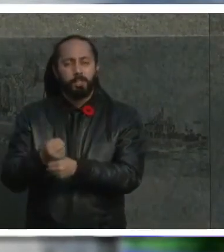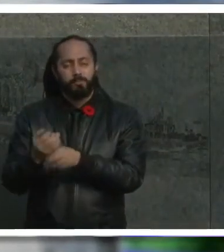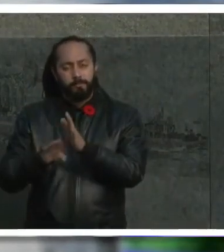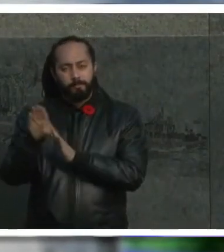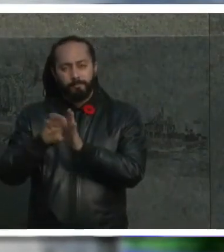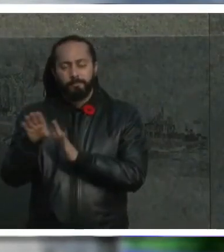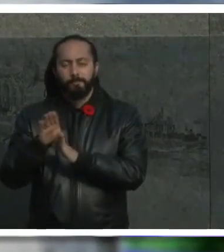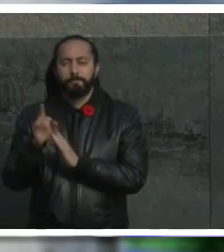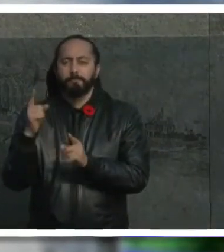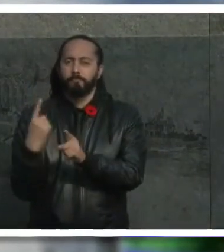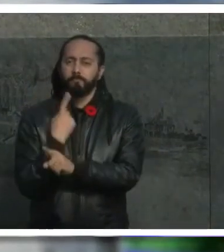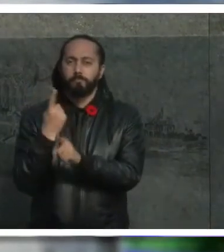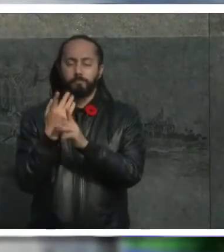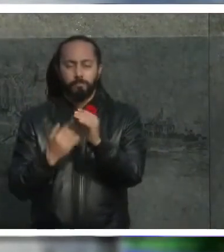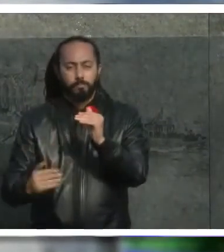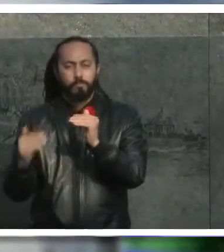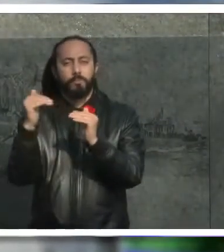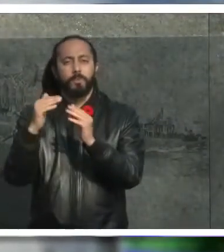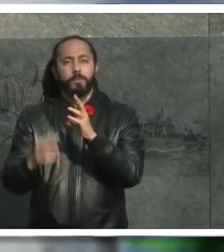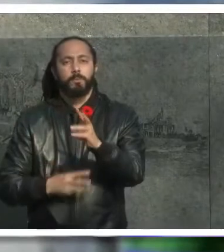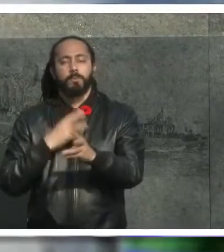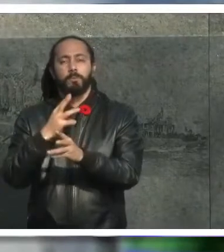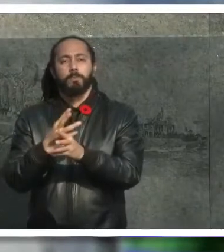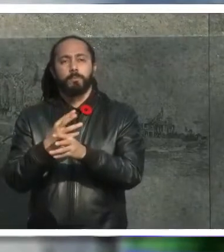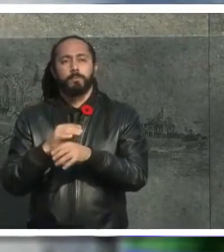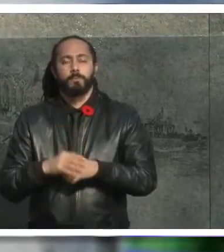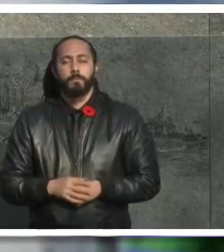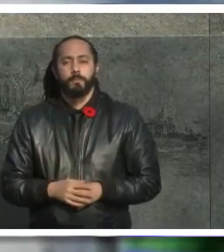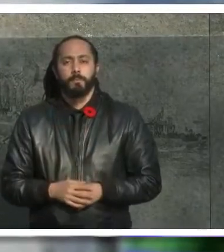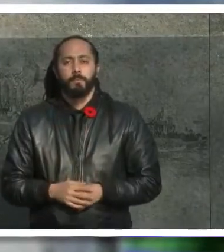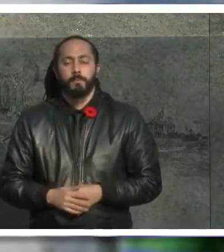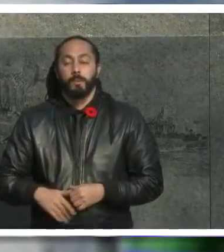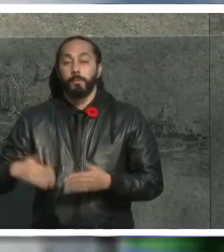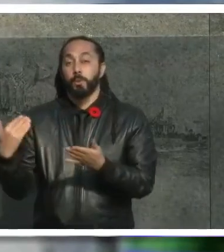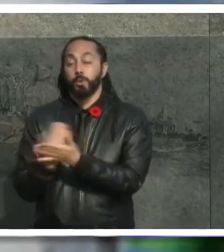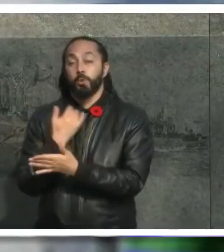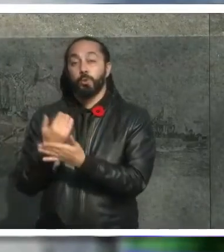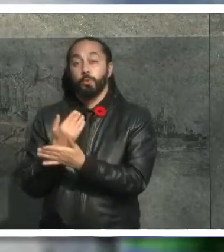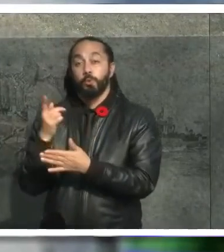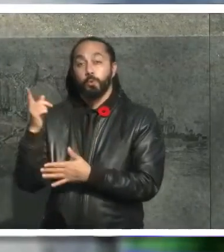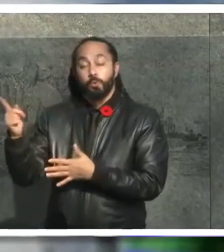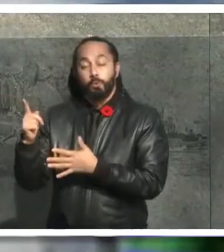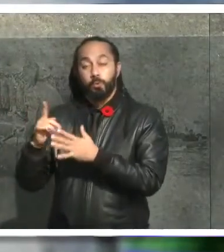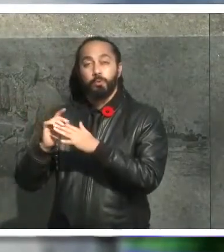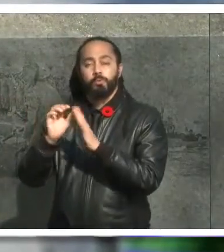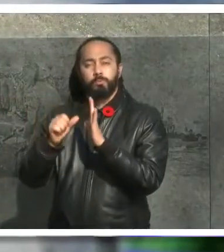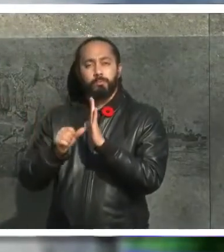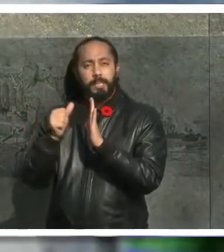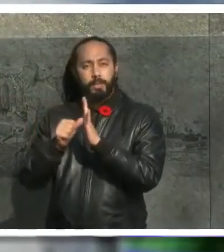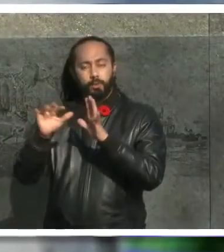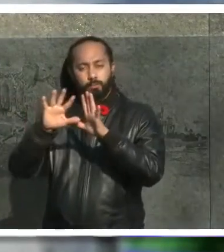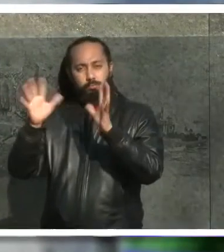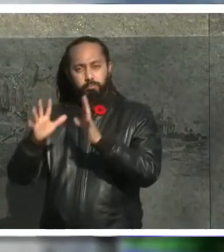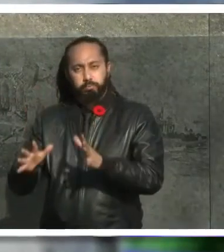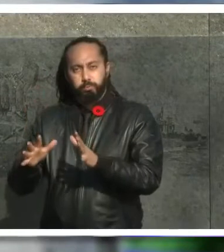building a just insecure world. The stone in this newly unveiled monument was taken from